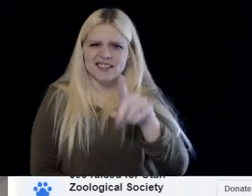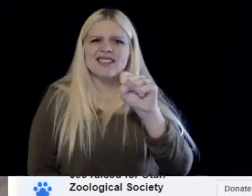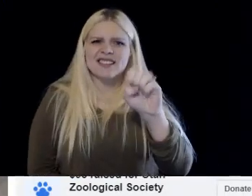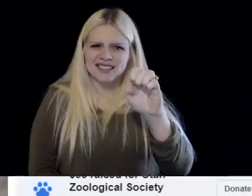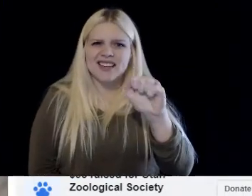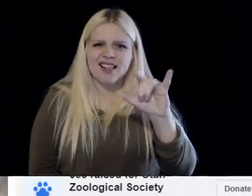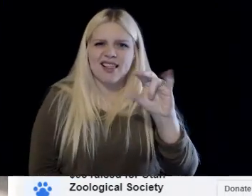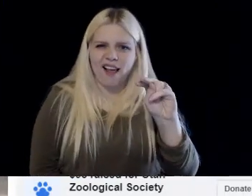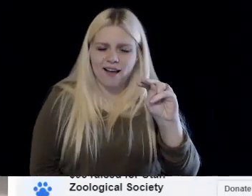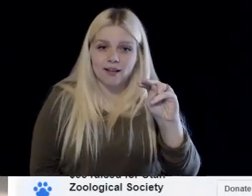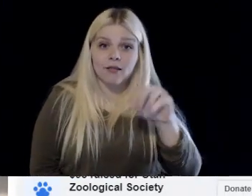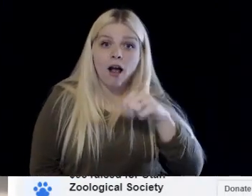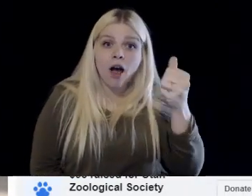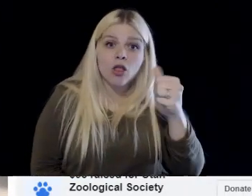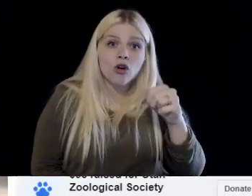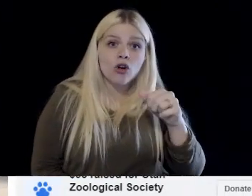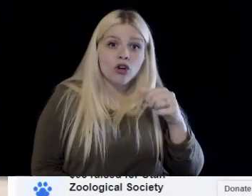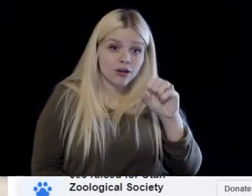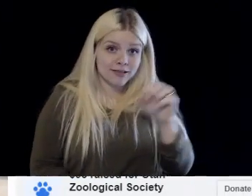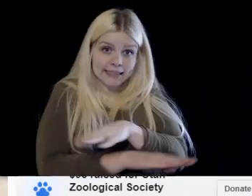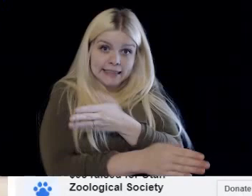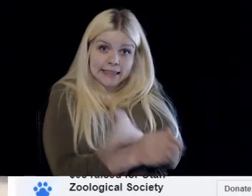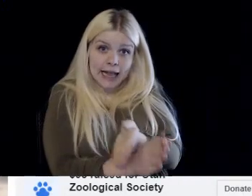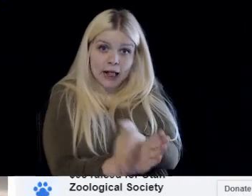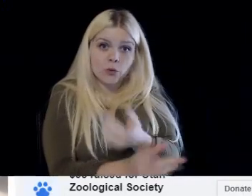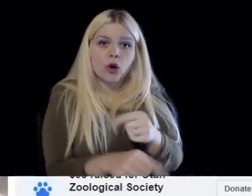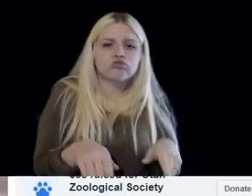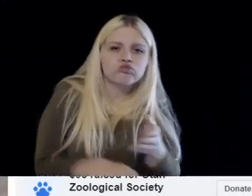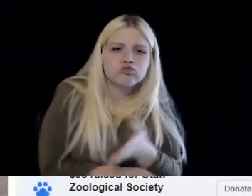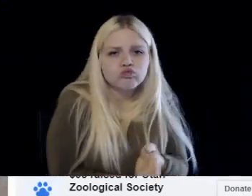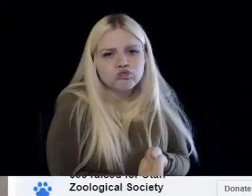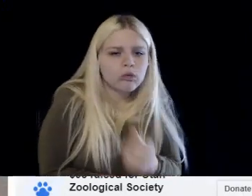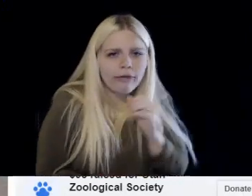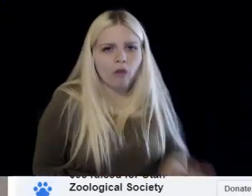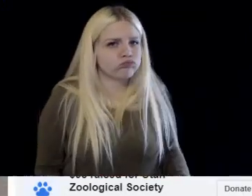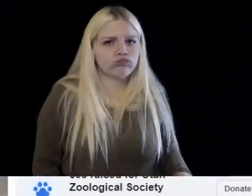stay flat on their bellies. How many- do seals and sea lions spend time together